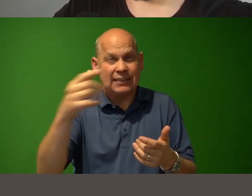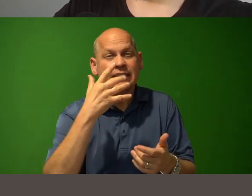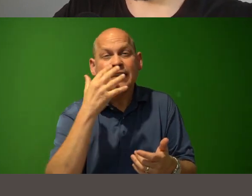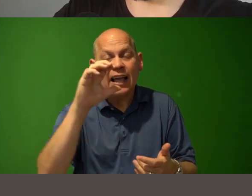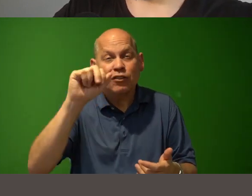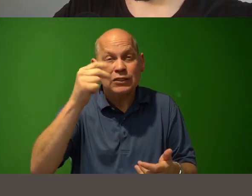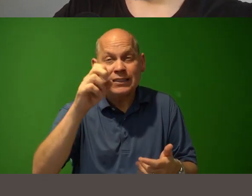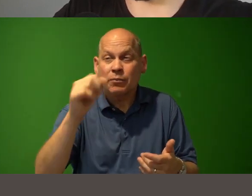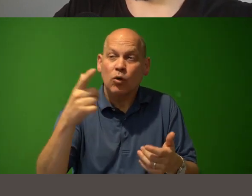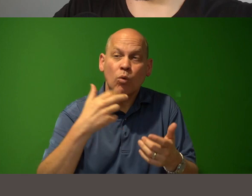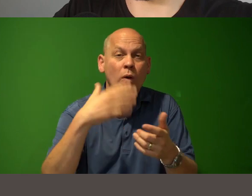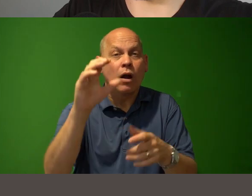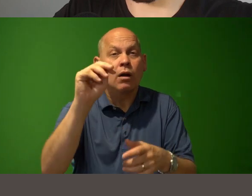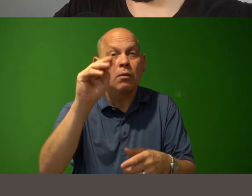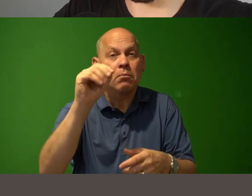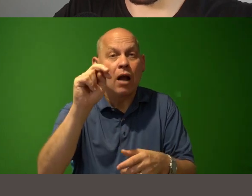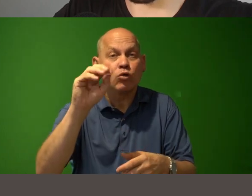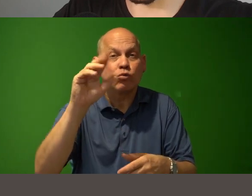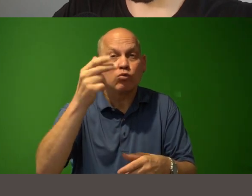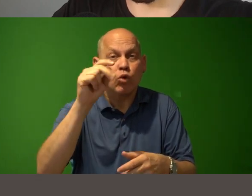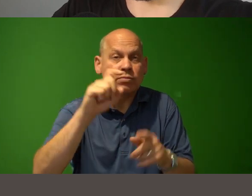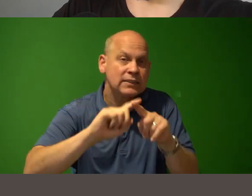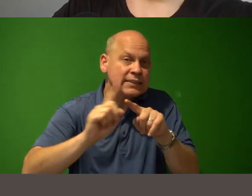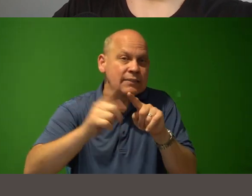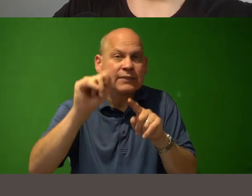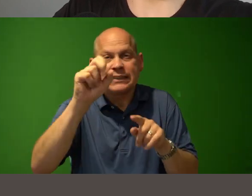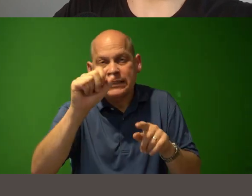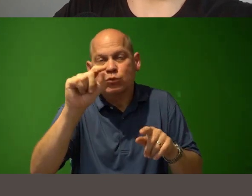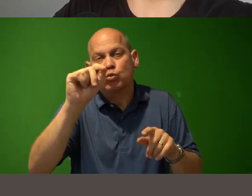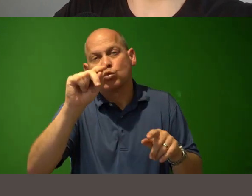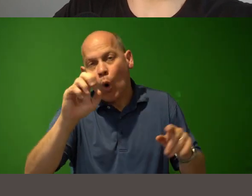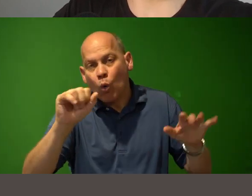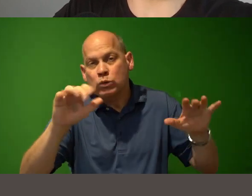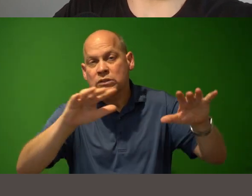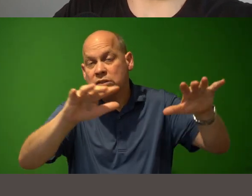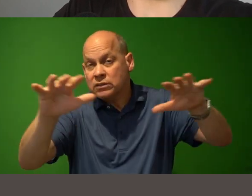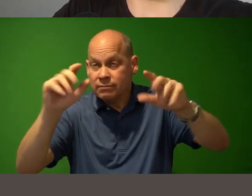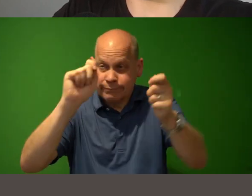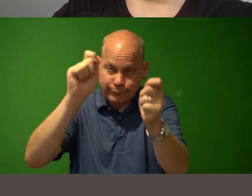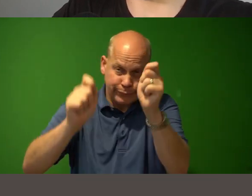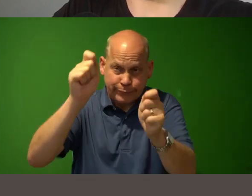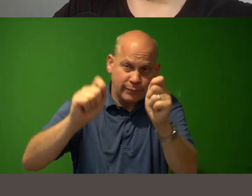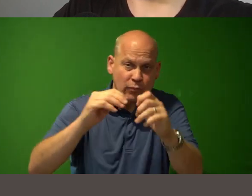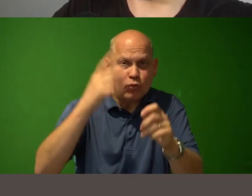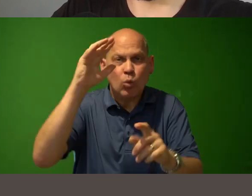But if you want something monochrome with different tints and tones for different temperatures of color, you can get that too.